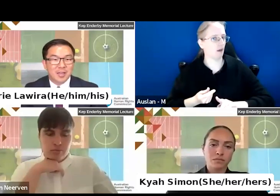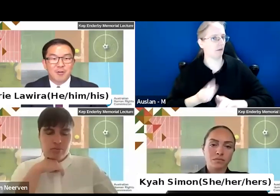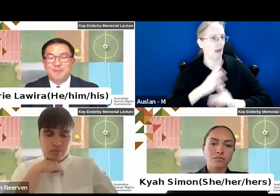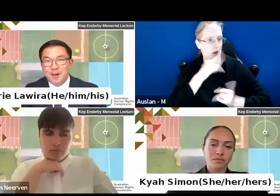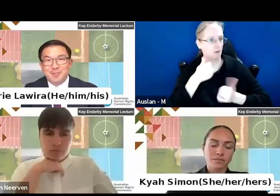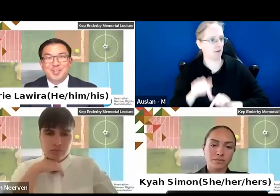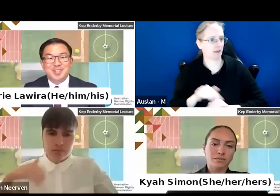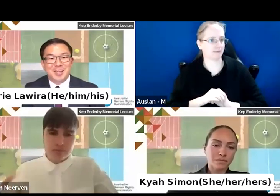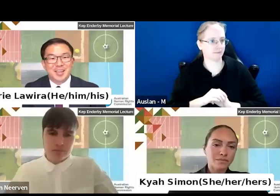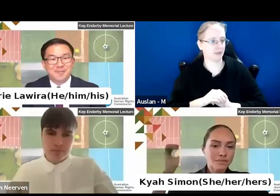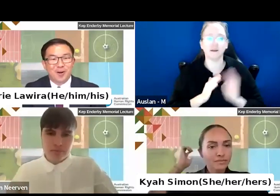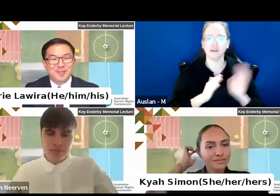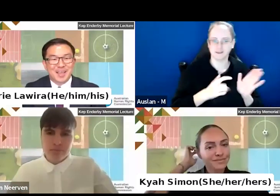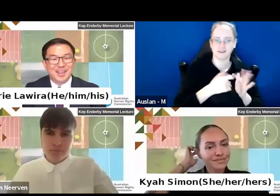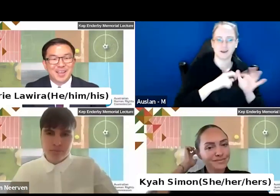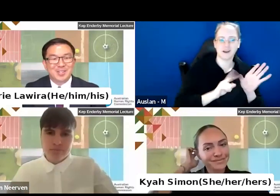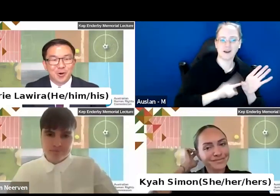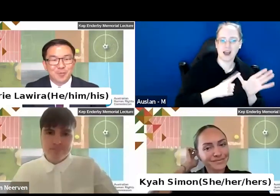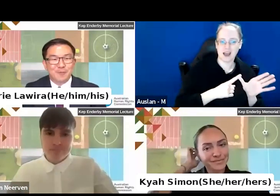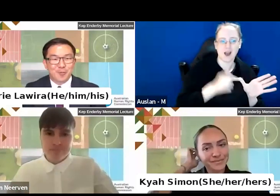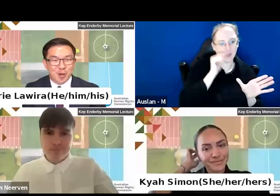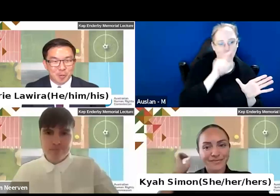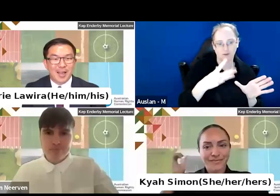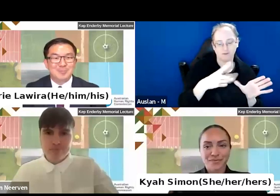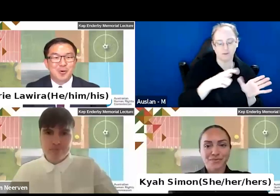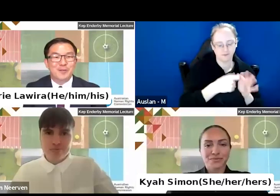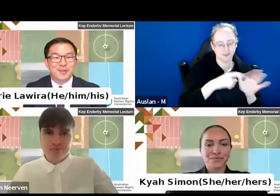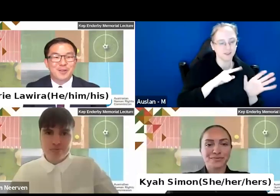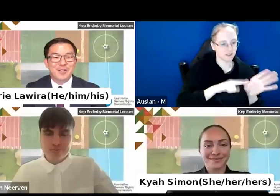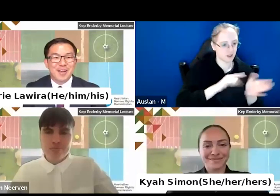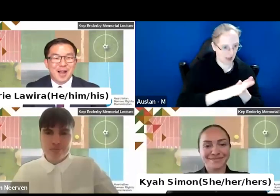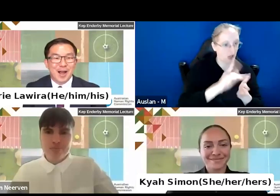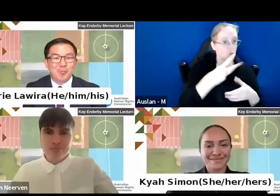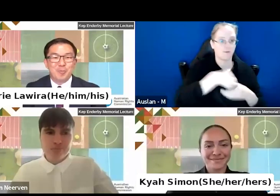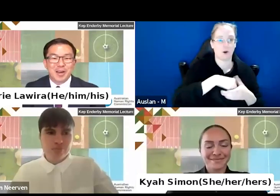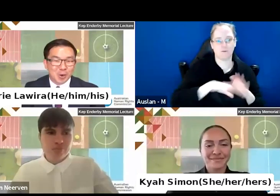Are you a very much involved in the tournament from a player's point of view? What about you?